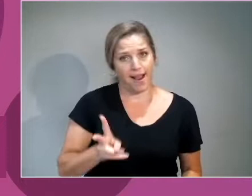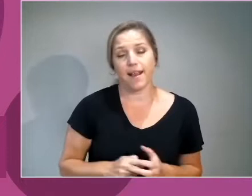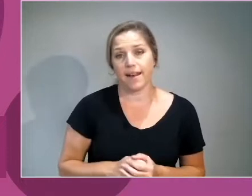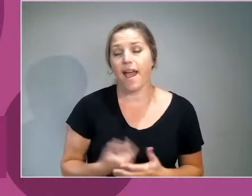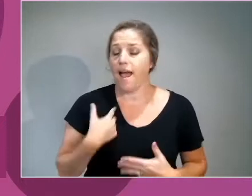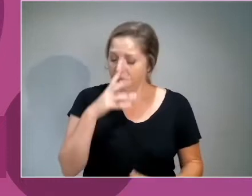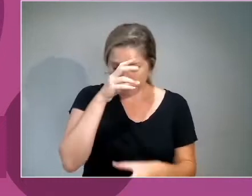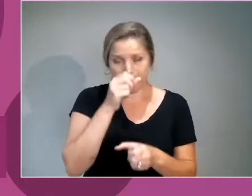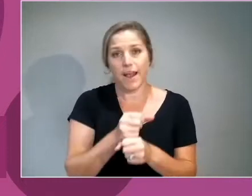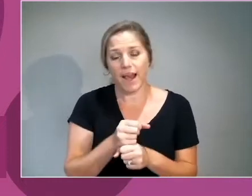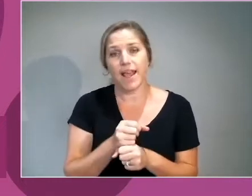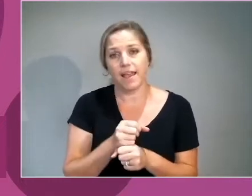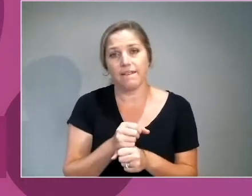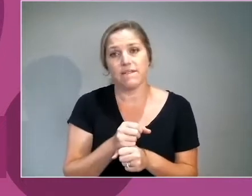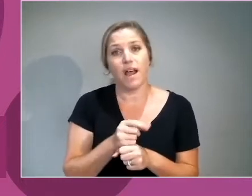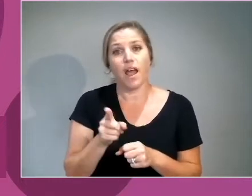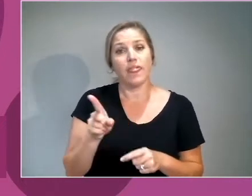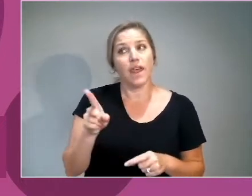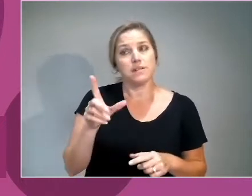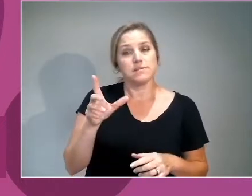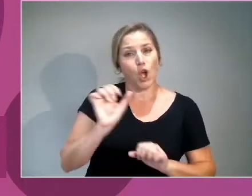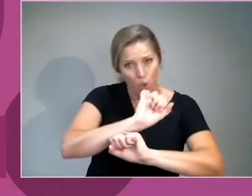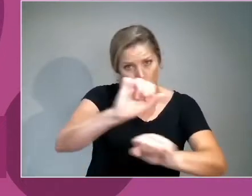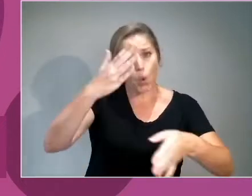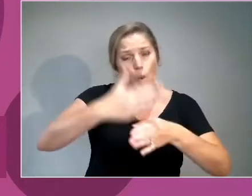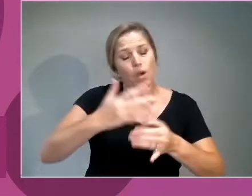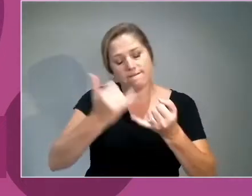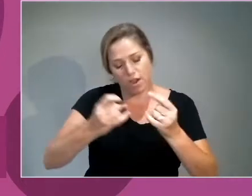do, as the Minister has acknowledged is important, and let's make that the second - what you do that